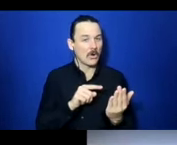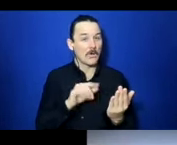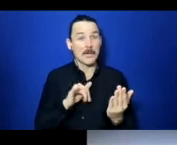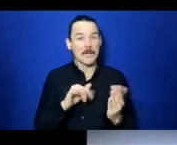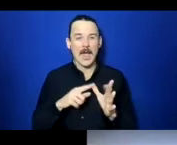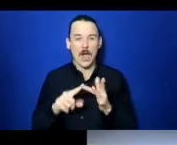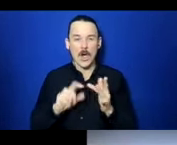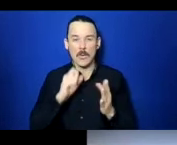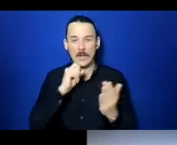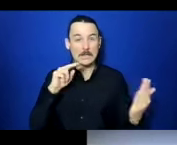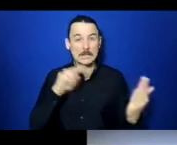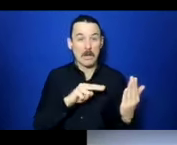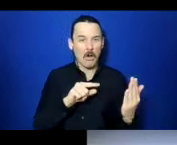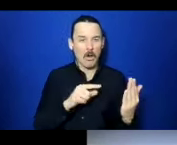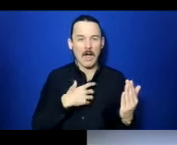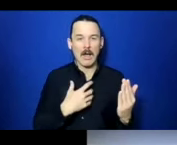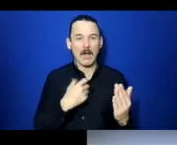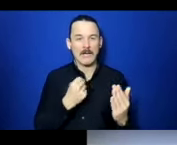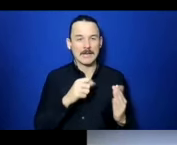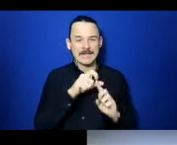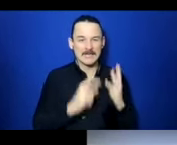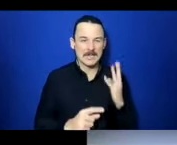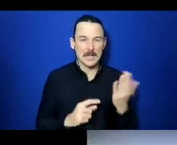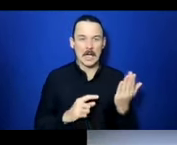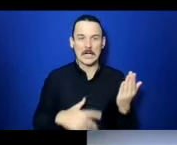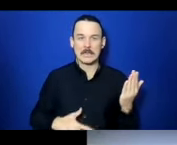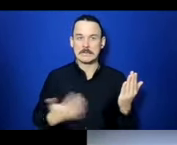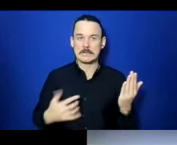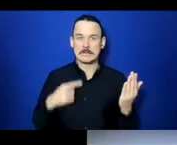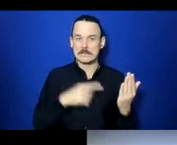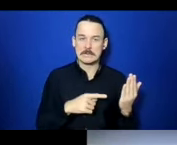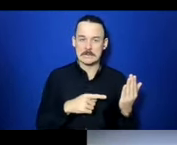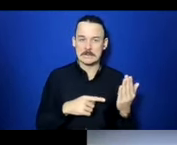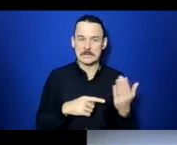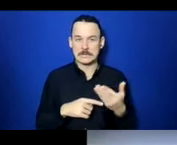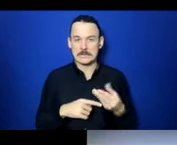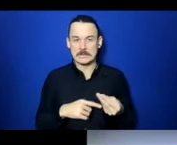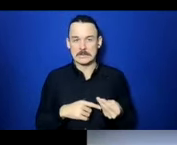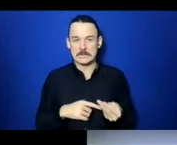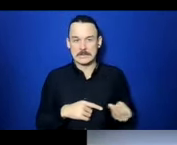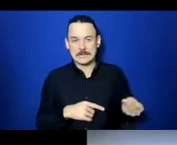and say oh we don't want to deal with that, so we're going to put this in the no pile,